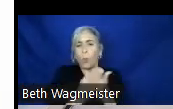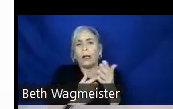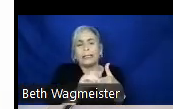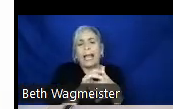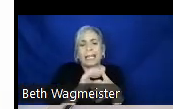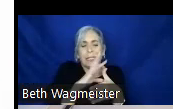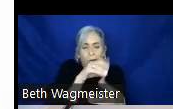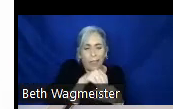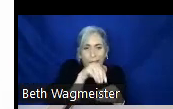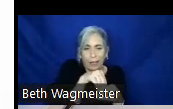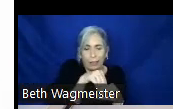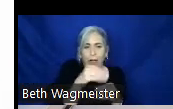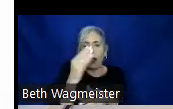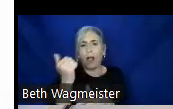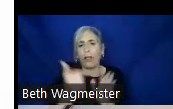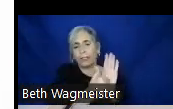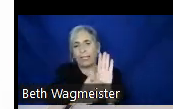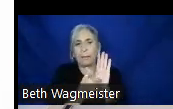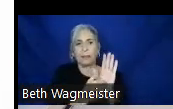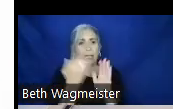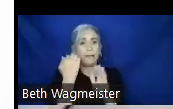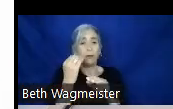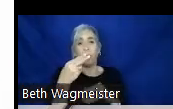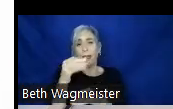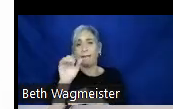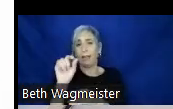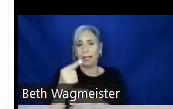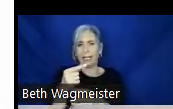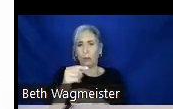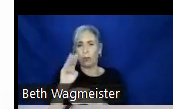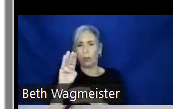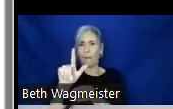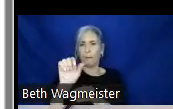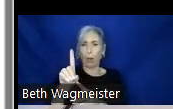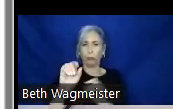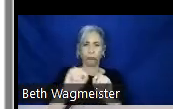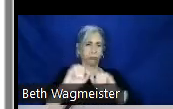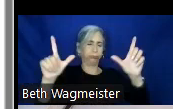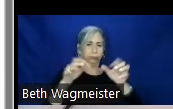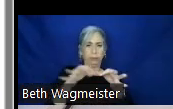Couple near examples. You can have a heading that is basically bold text and give a warning about